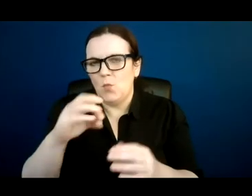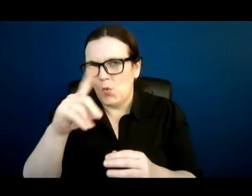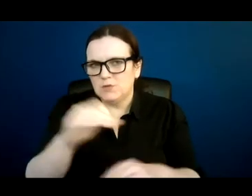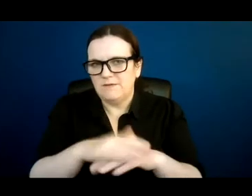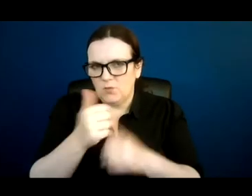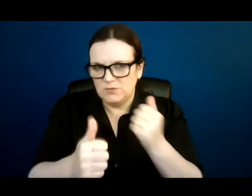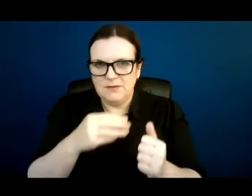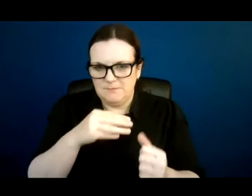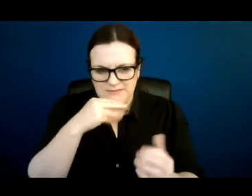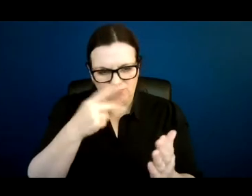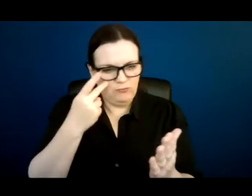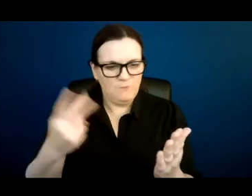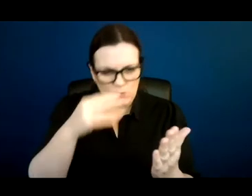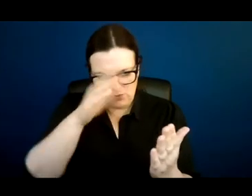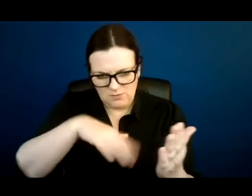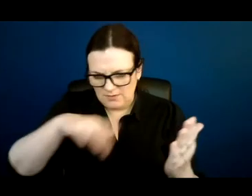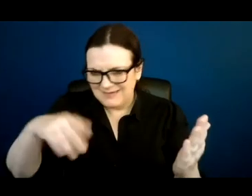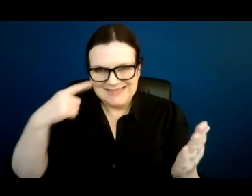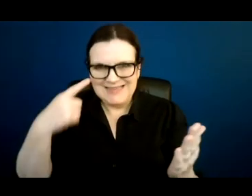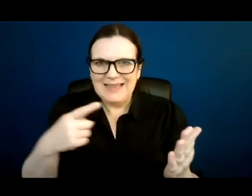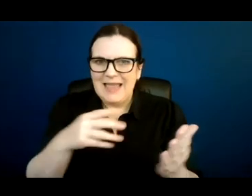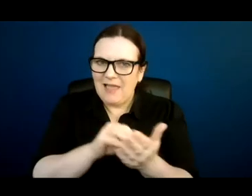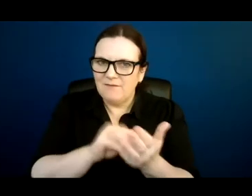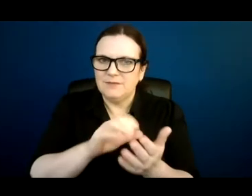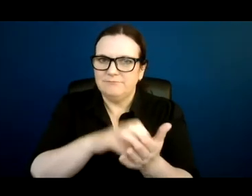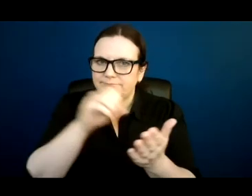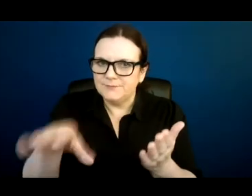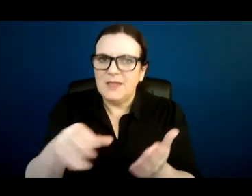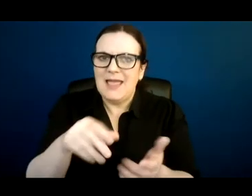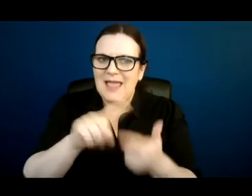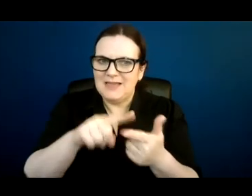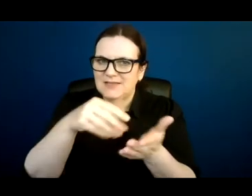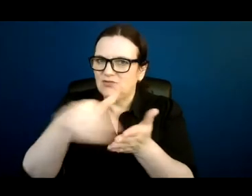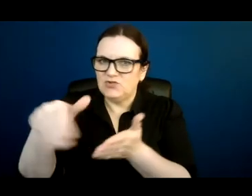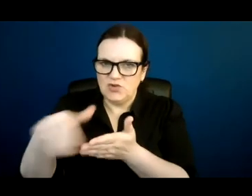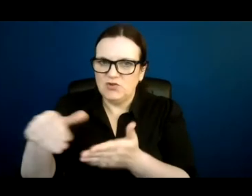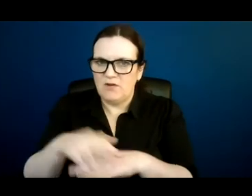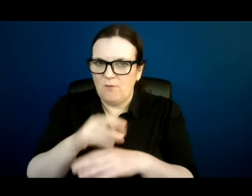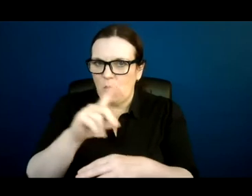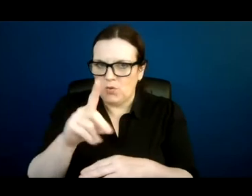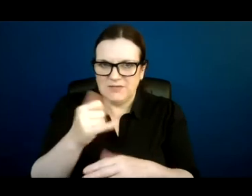and the completion of those reviews and the discharge of wards within that three year period.